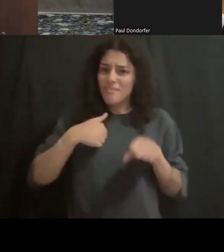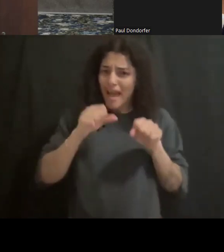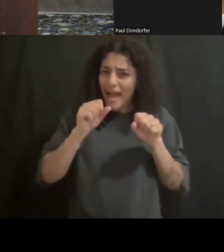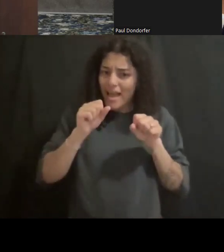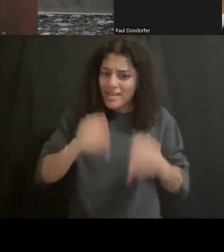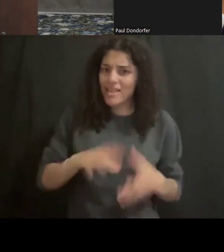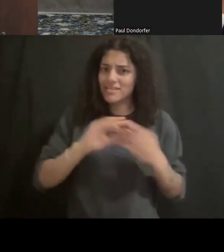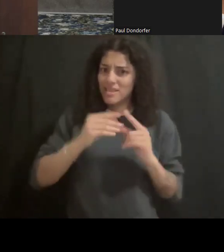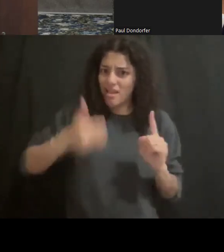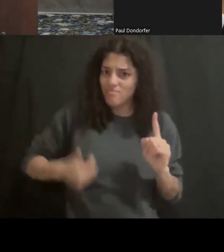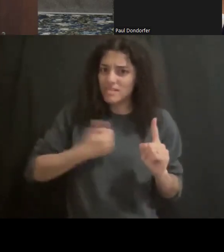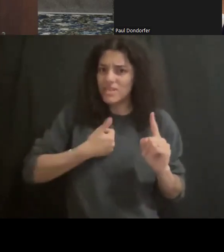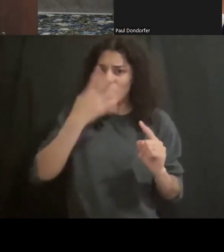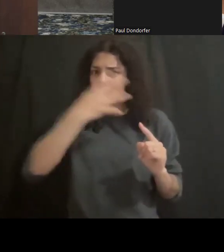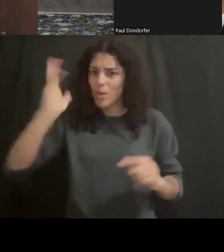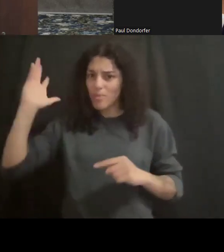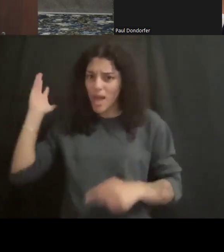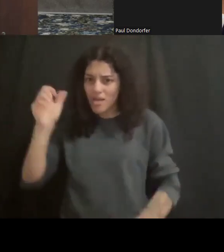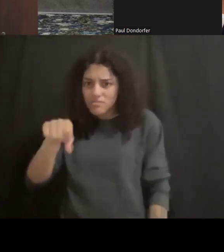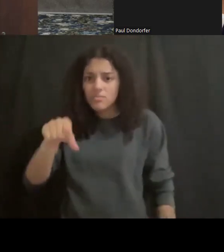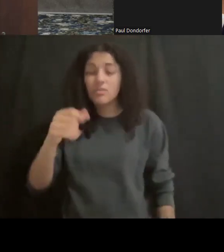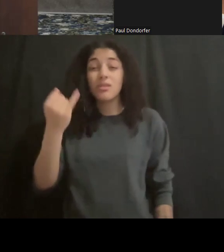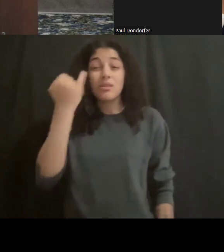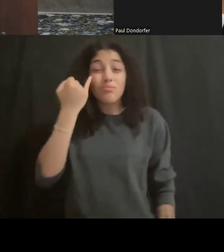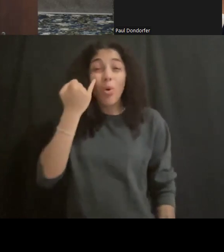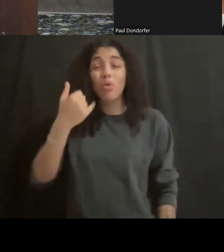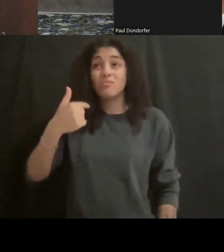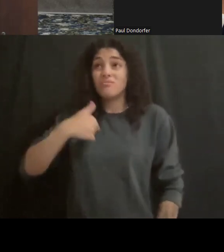I can't imagine what it must feel like to have a target on my back To always be looking over